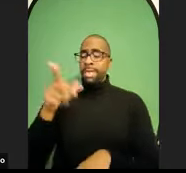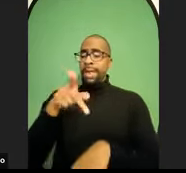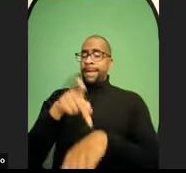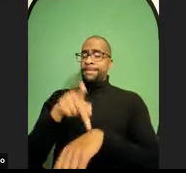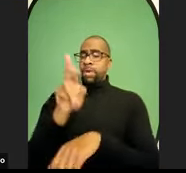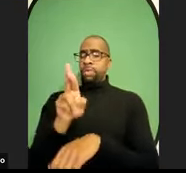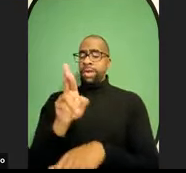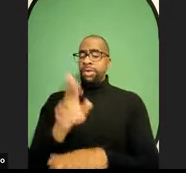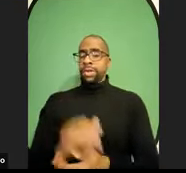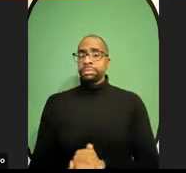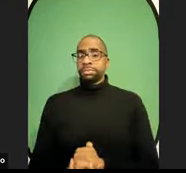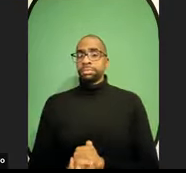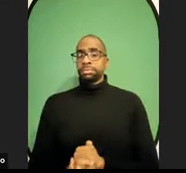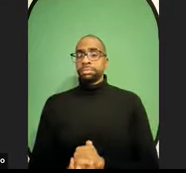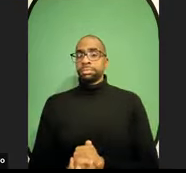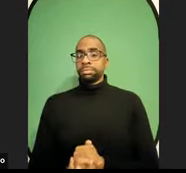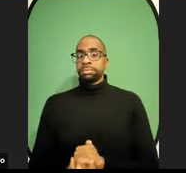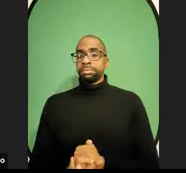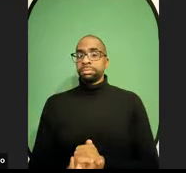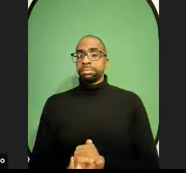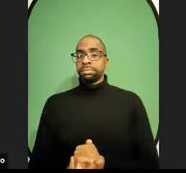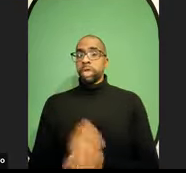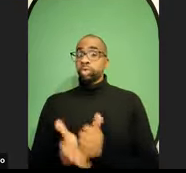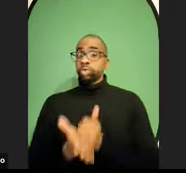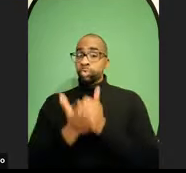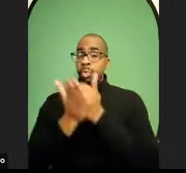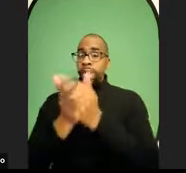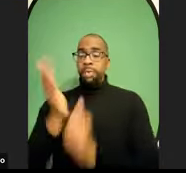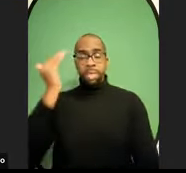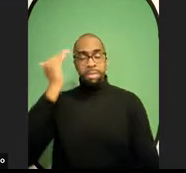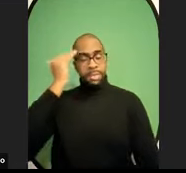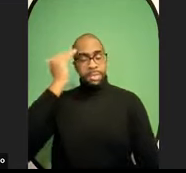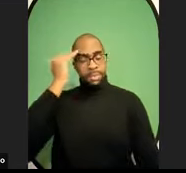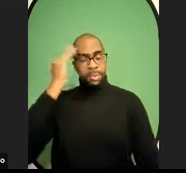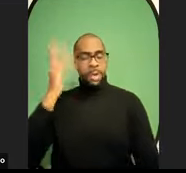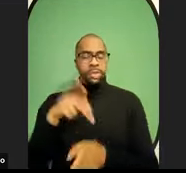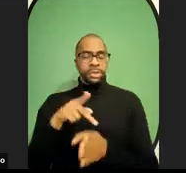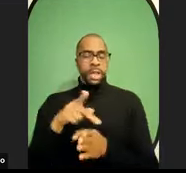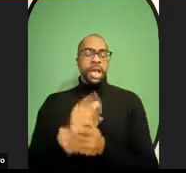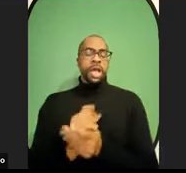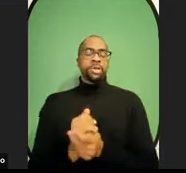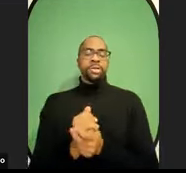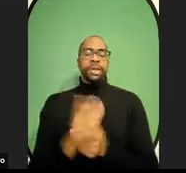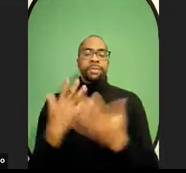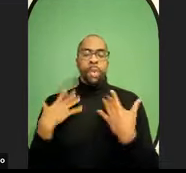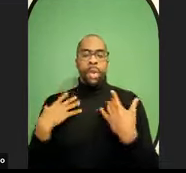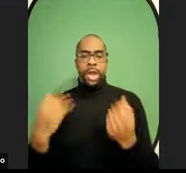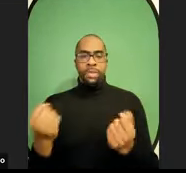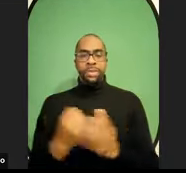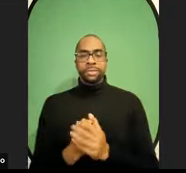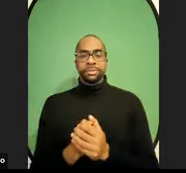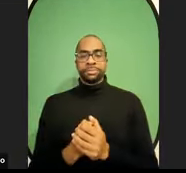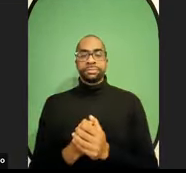puerto Rico. She is also the Current design